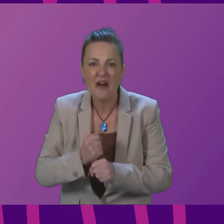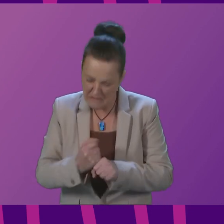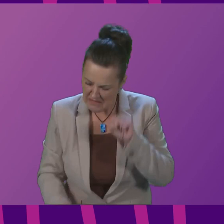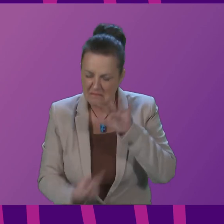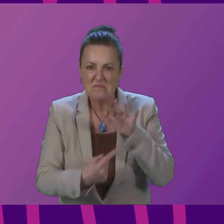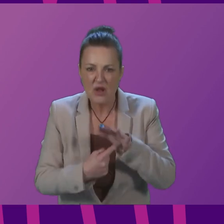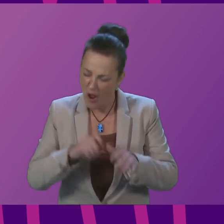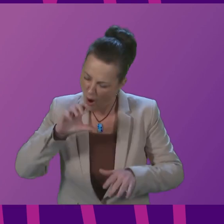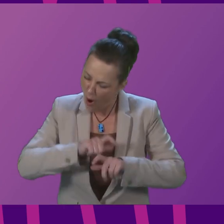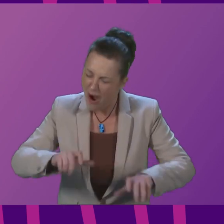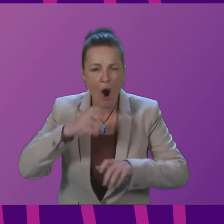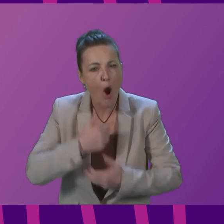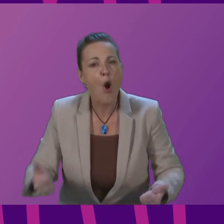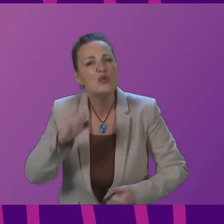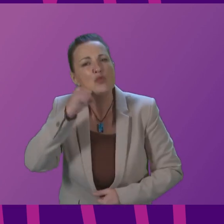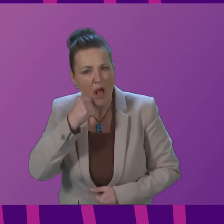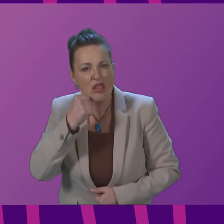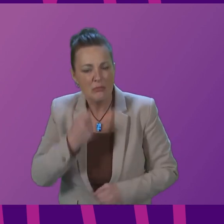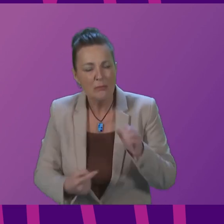Let me run through it again.